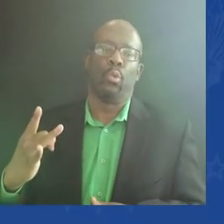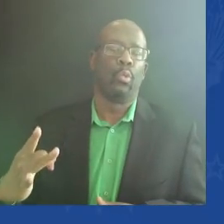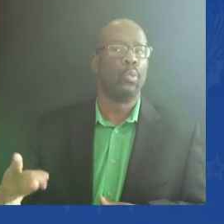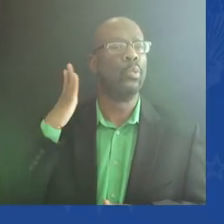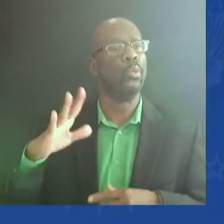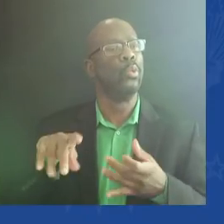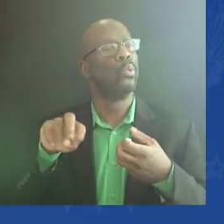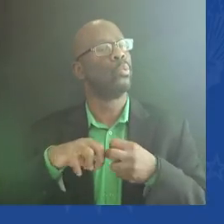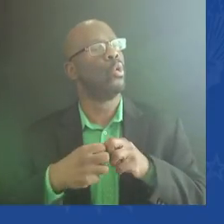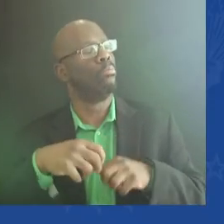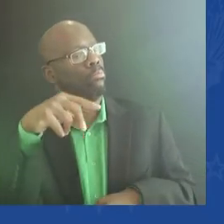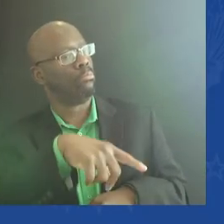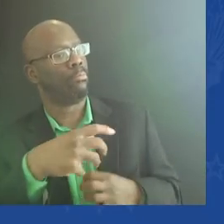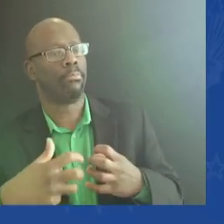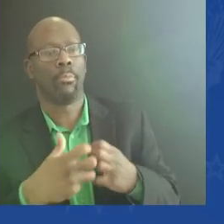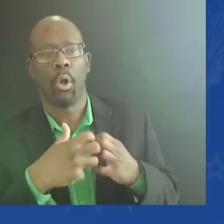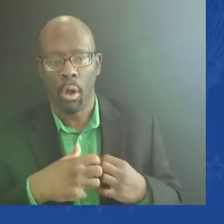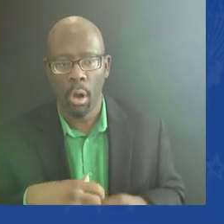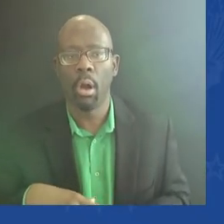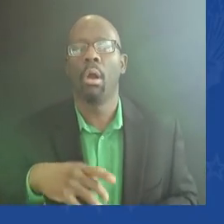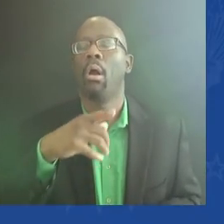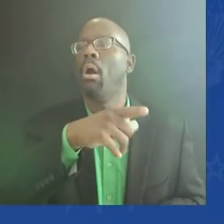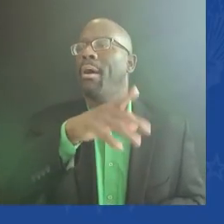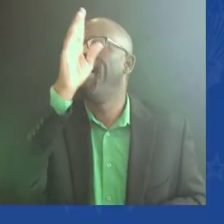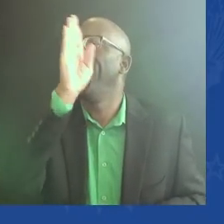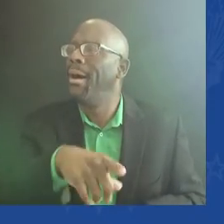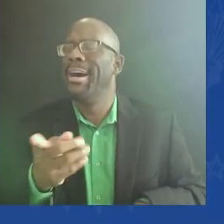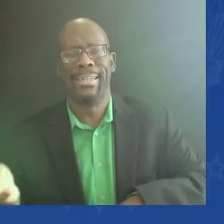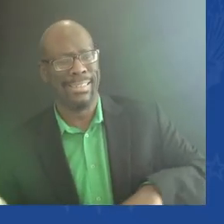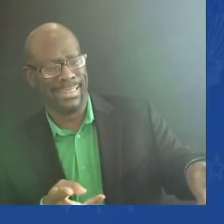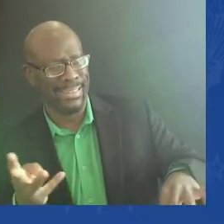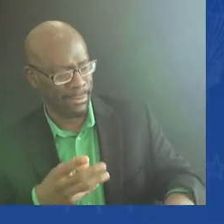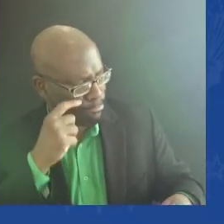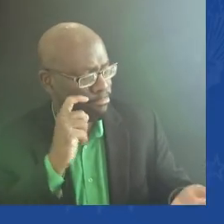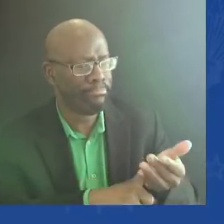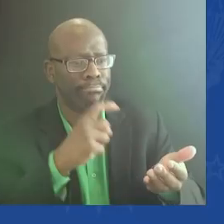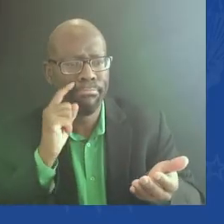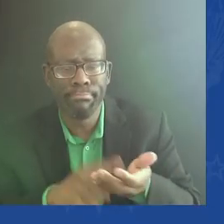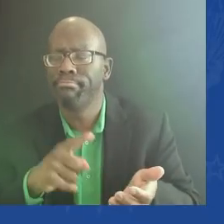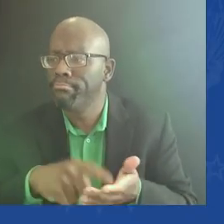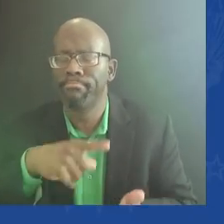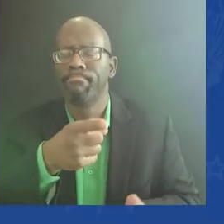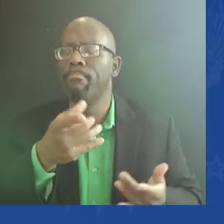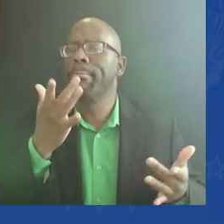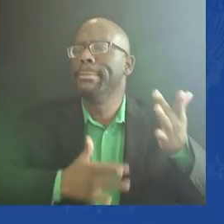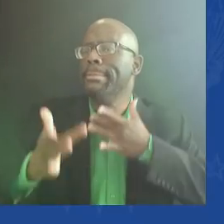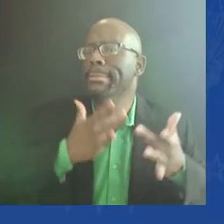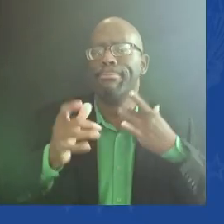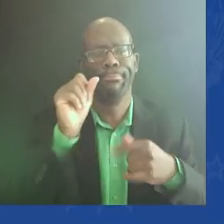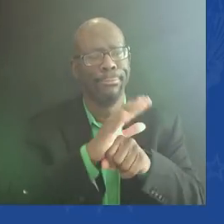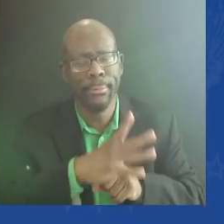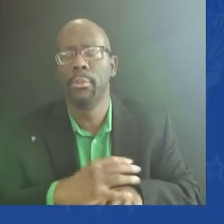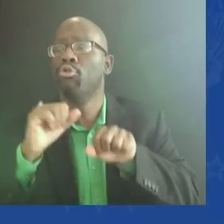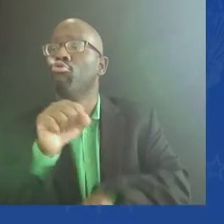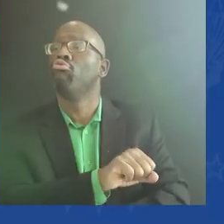to unload at ports, for example, and a lot of other parts in the supply chain. Workers have not returned to the labor force in America